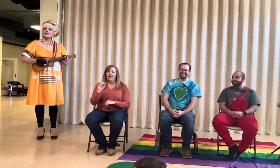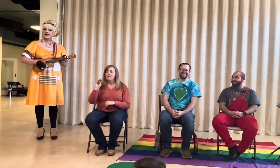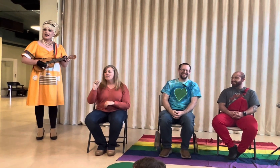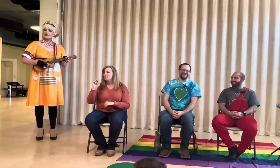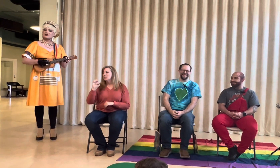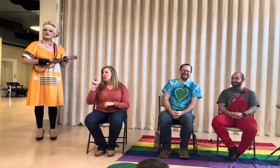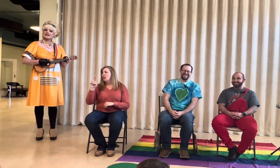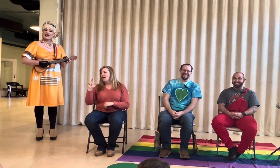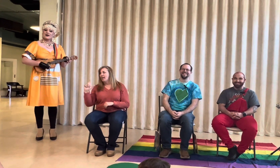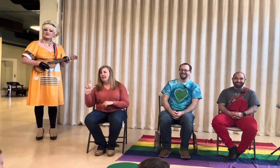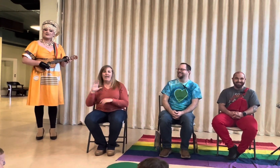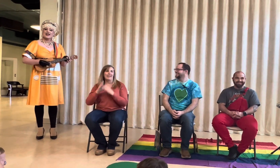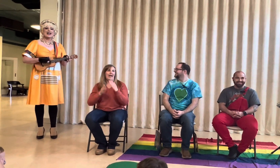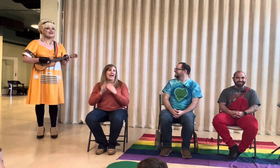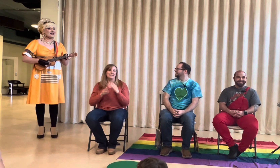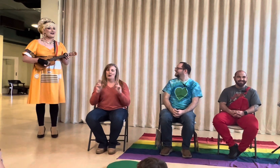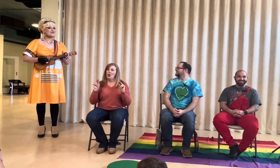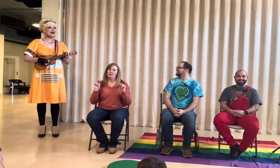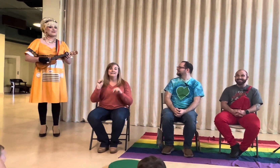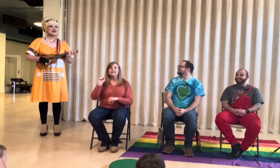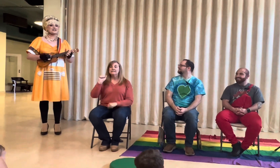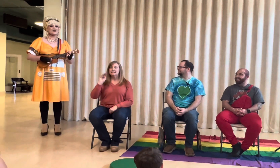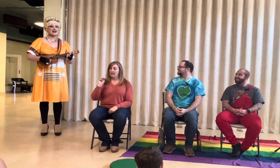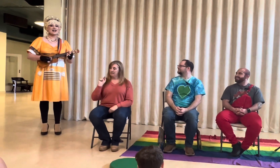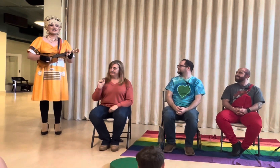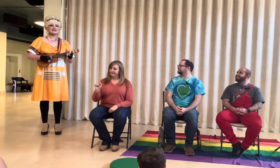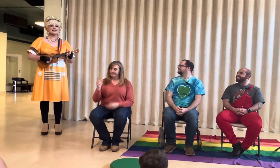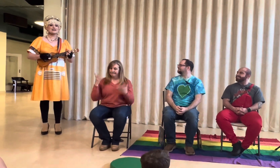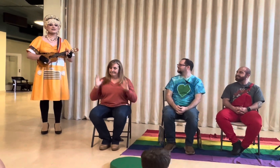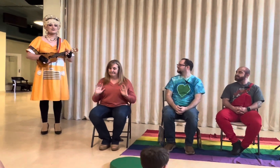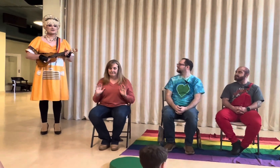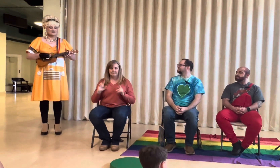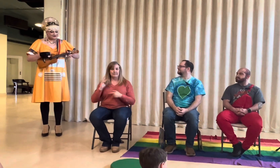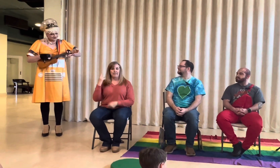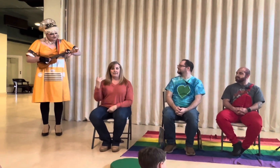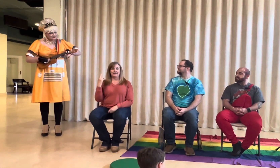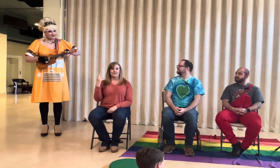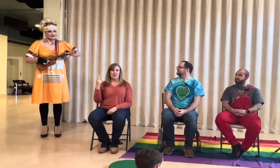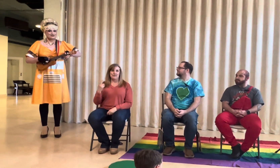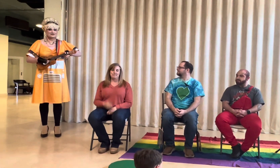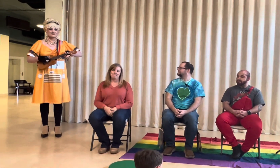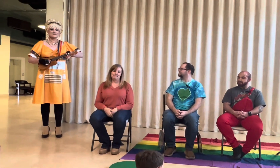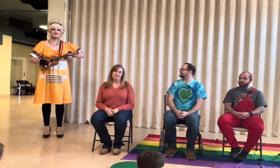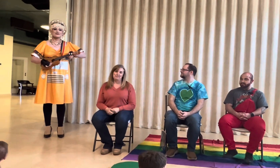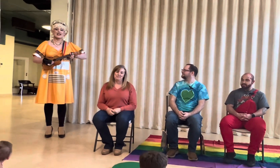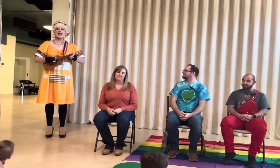They're just Sam, and they're my best friend.